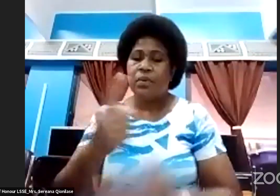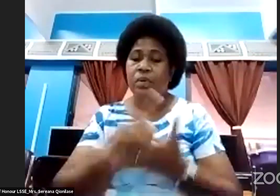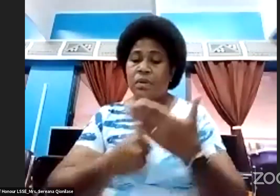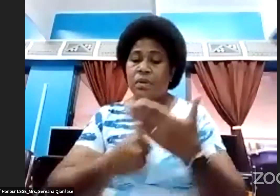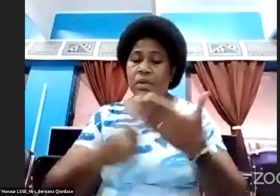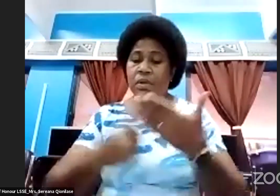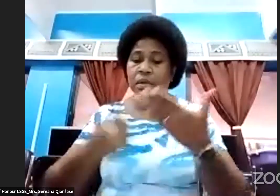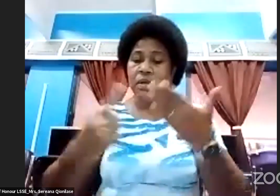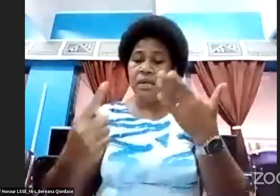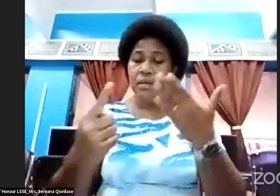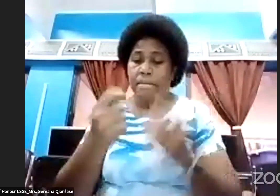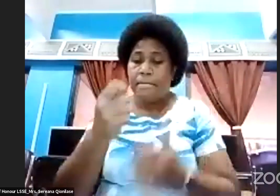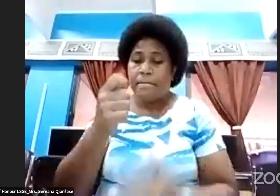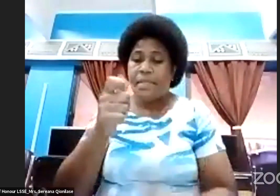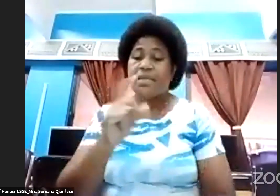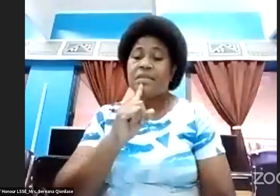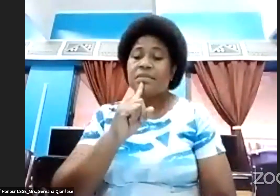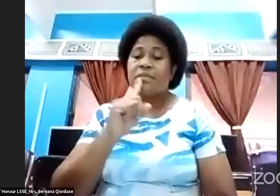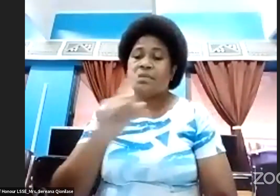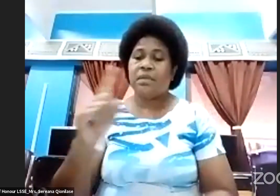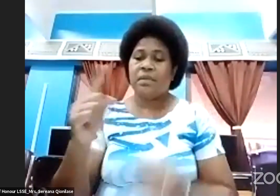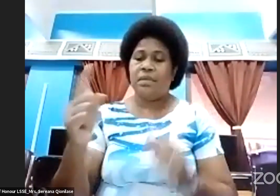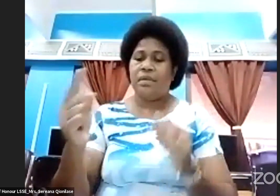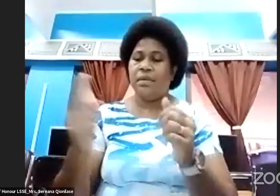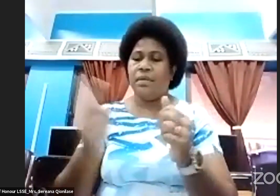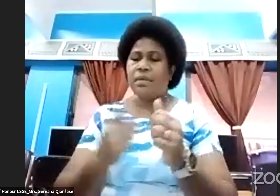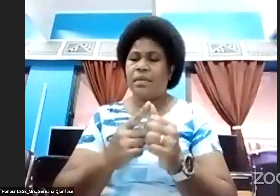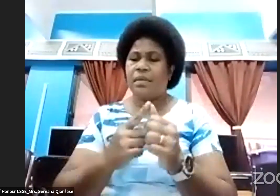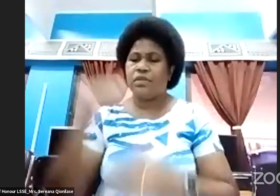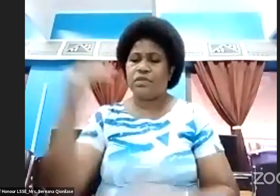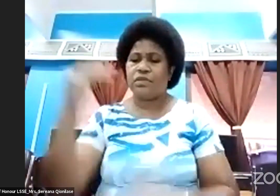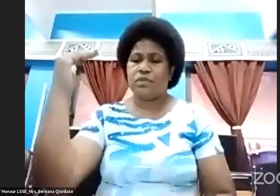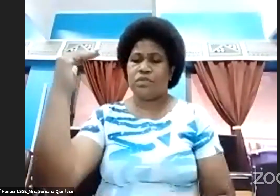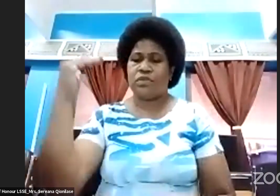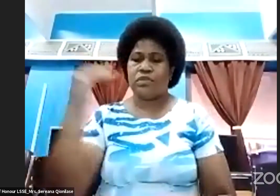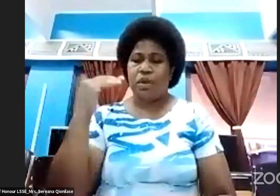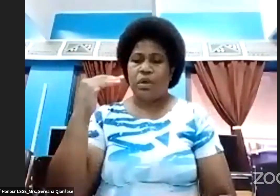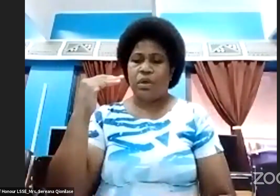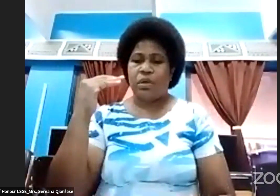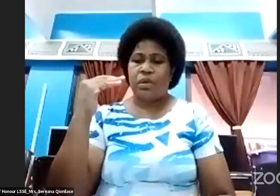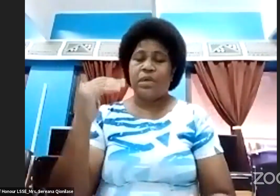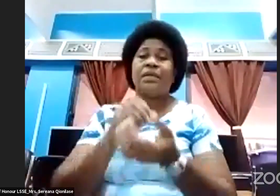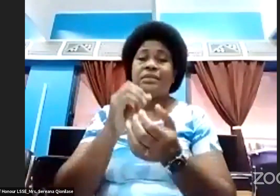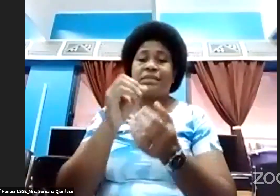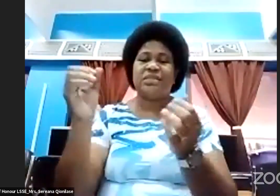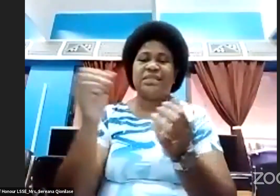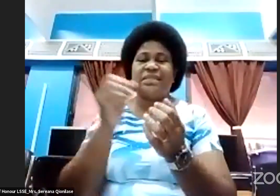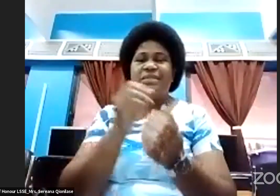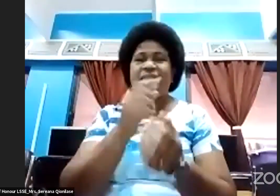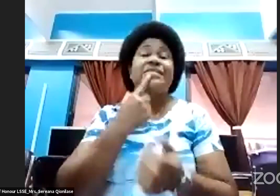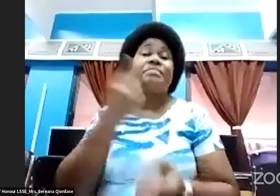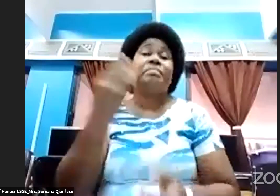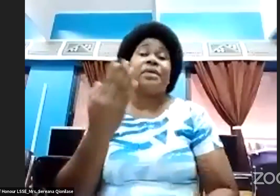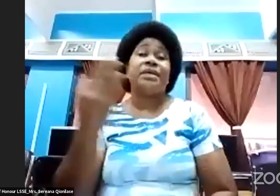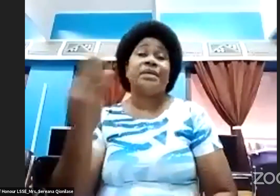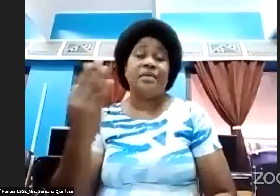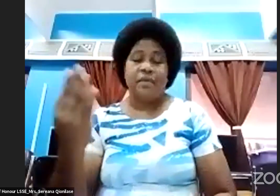I know. everybody on this has a